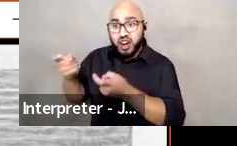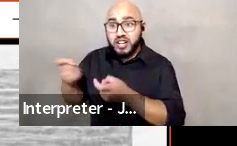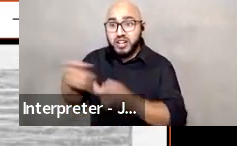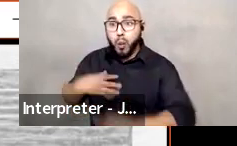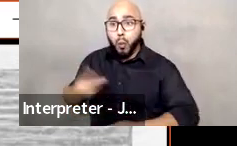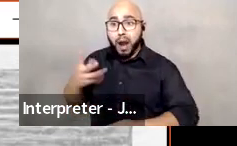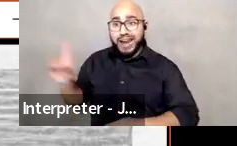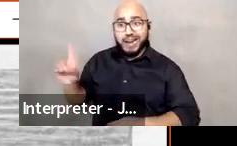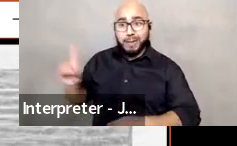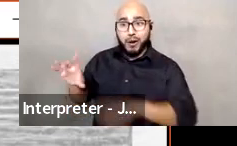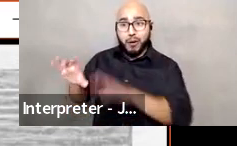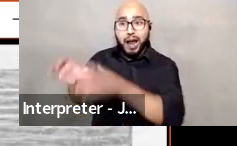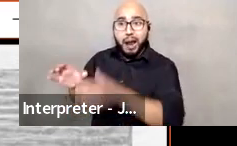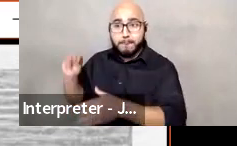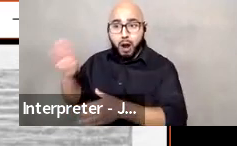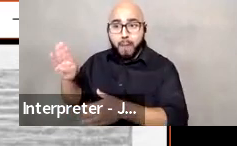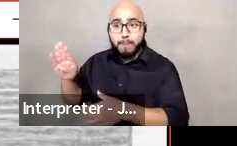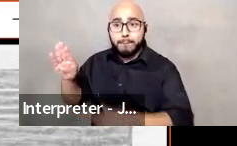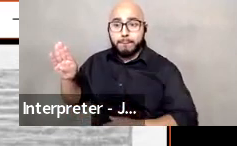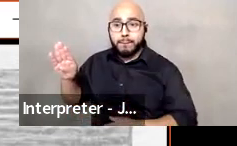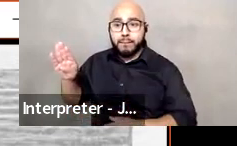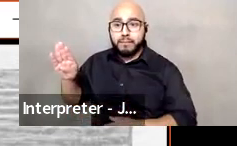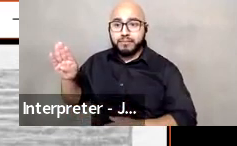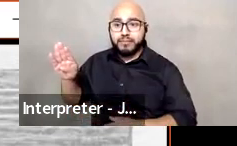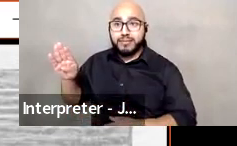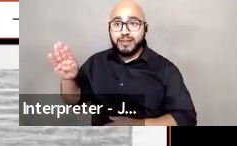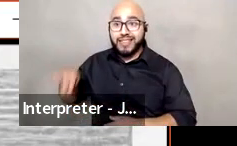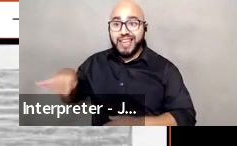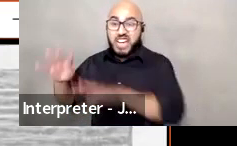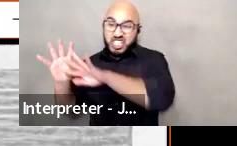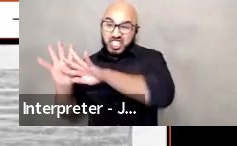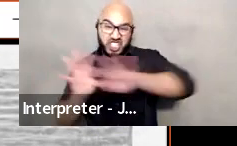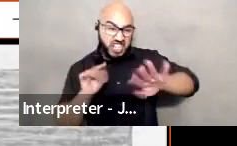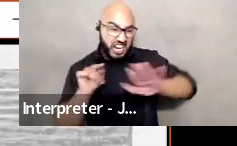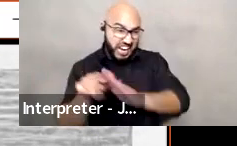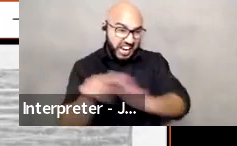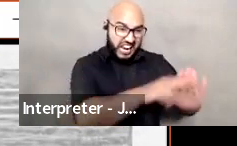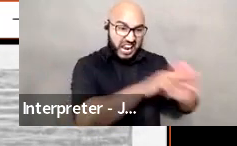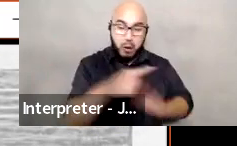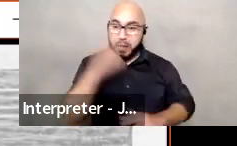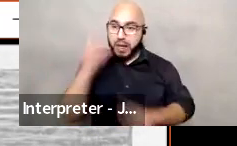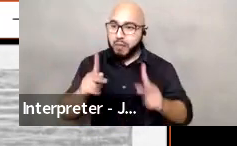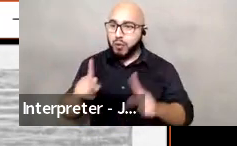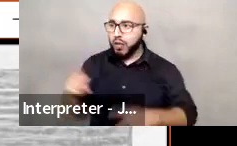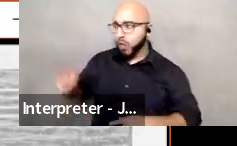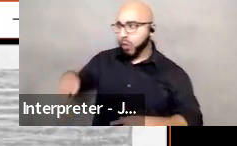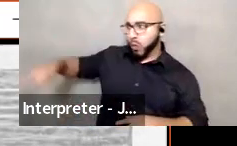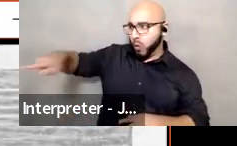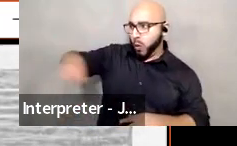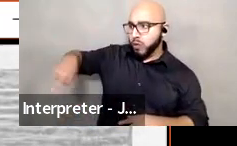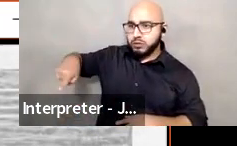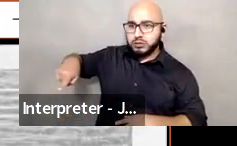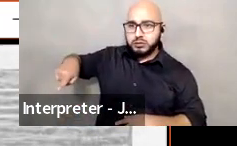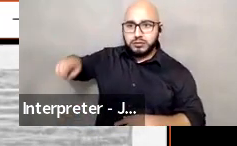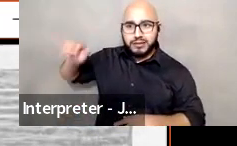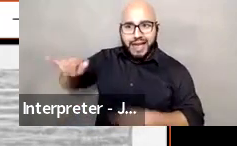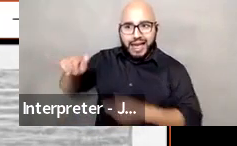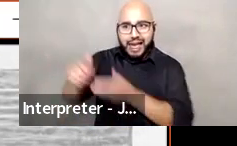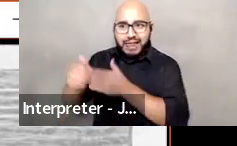Who ended up killing all of those black people, those folks, the leaders were actually tried